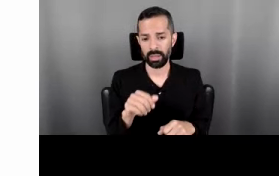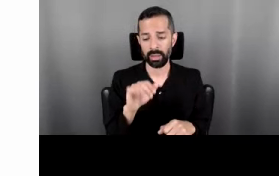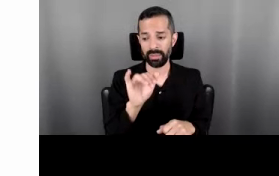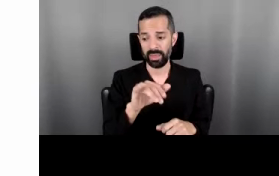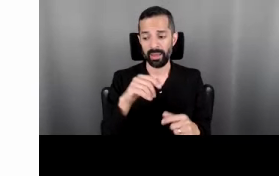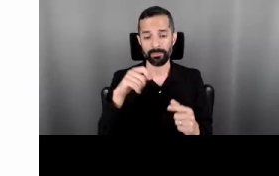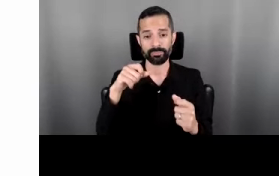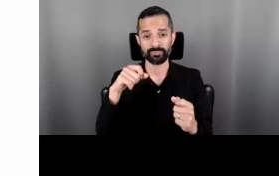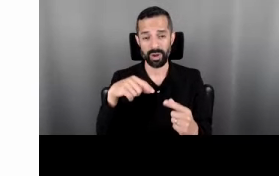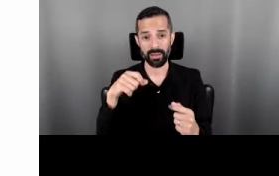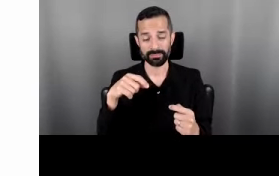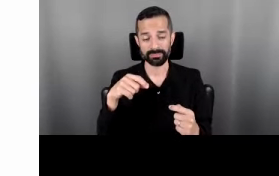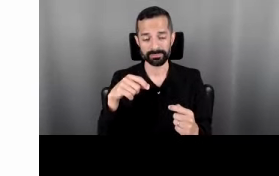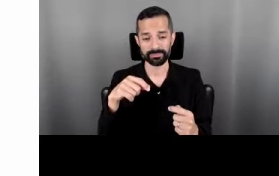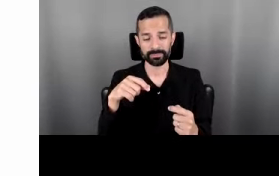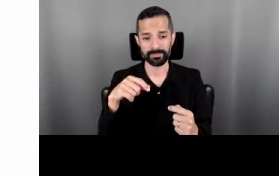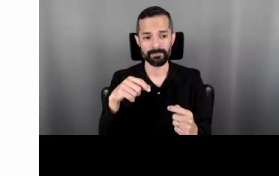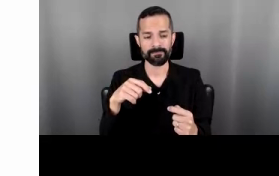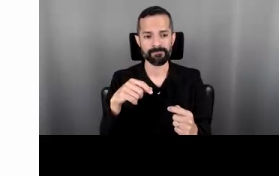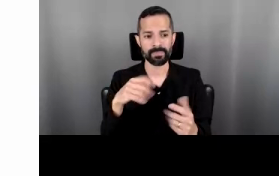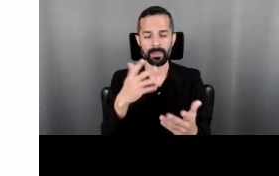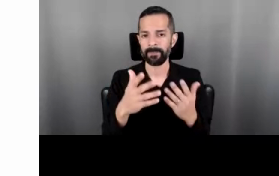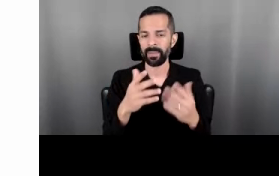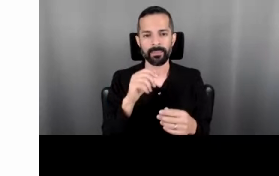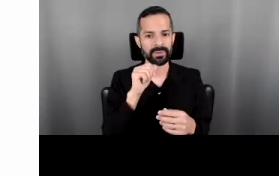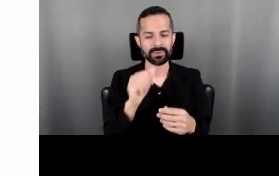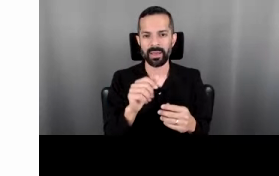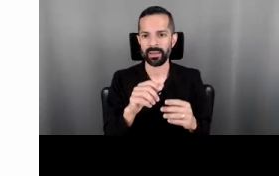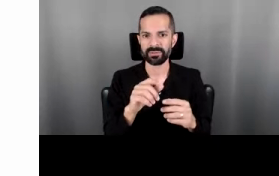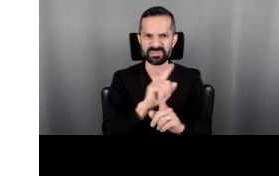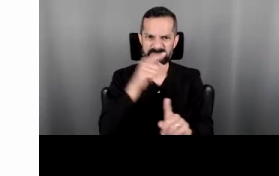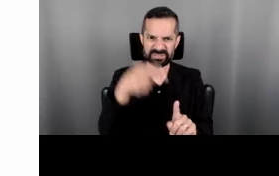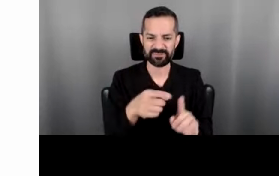explicitly connect to the resource that's being requested.